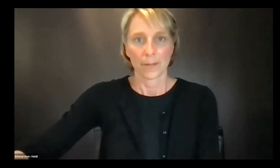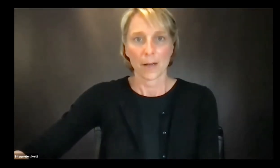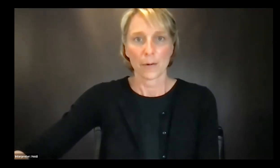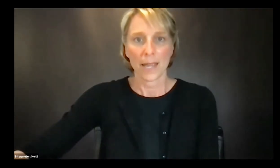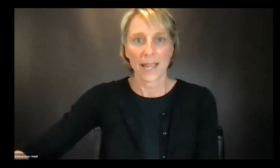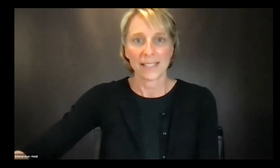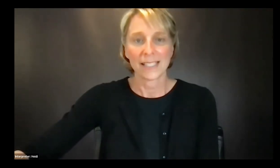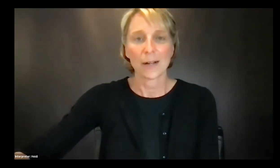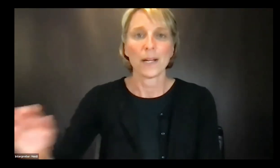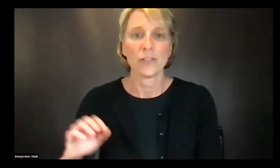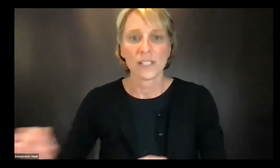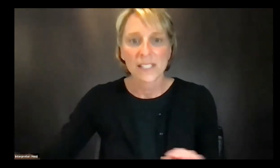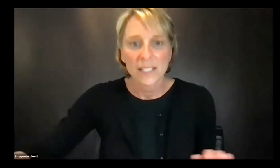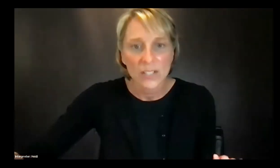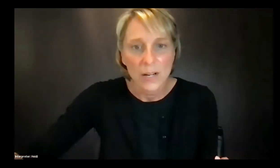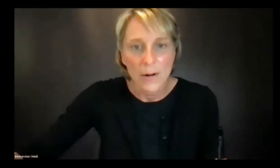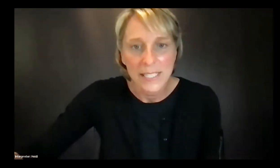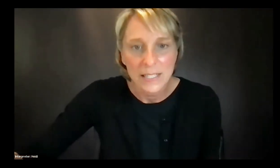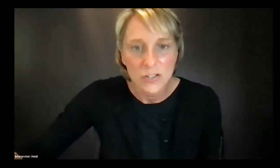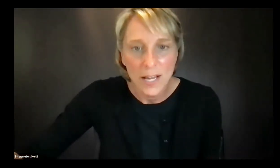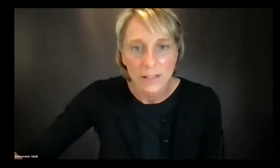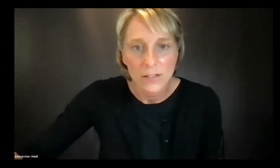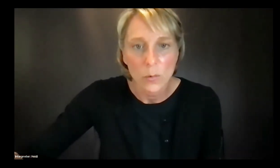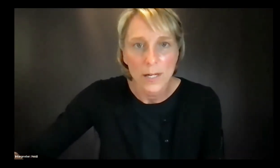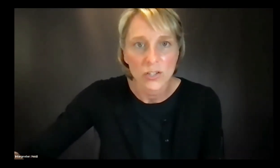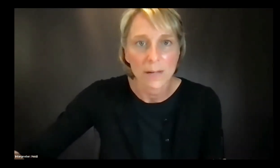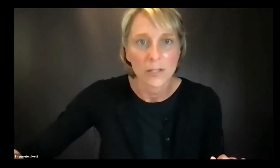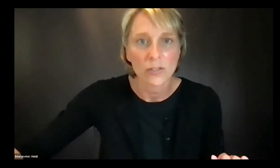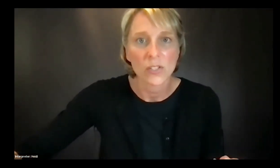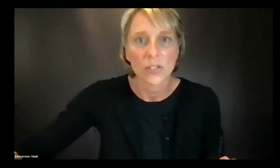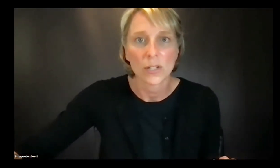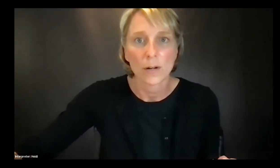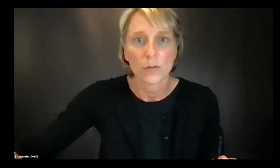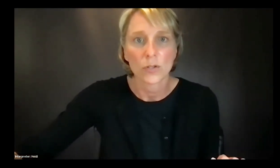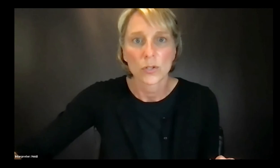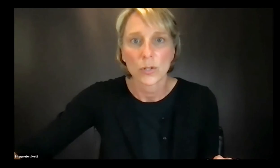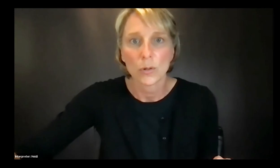Okay, so interested to know, I see in the chat there's a question: "I'm interested to know two